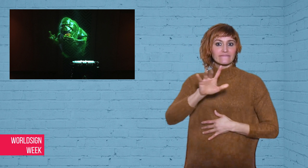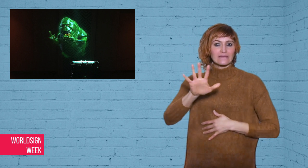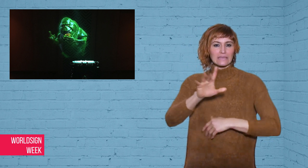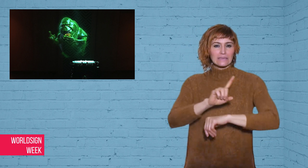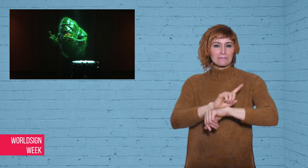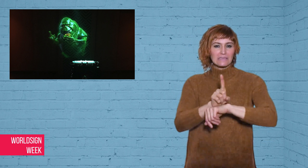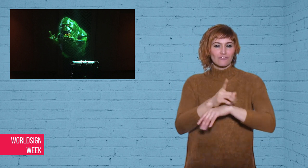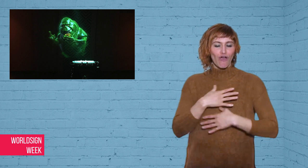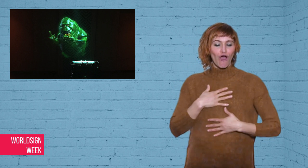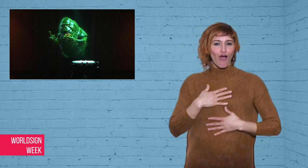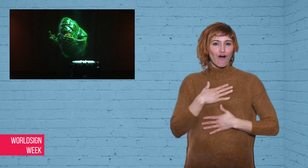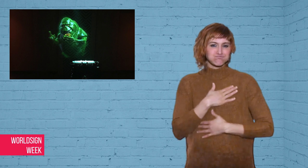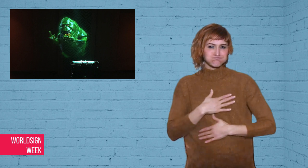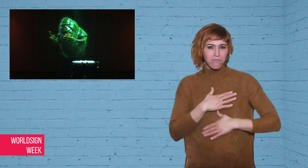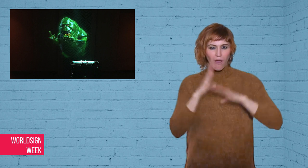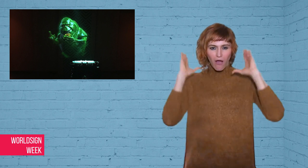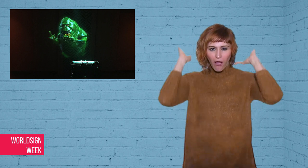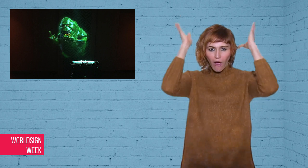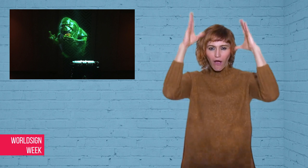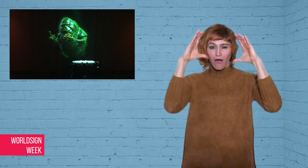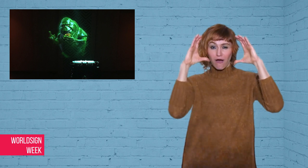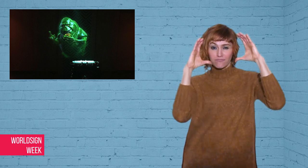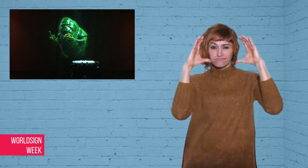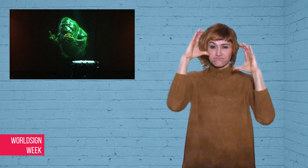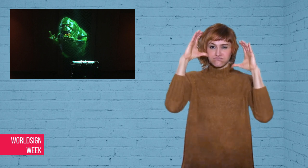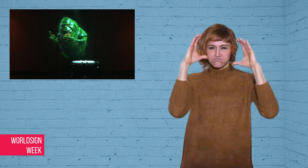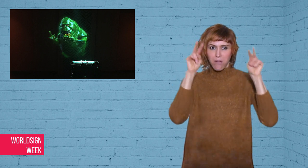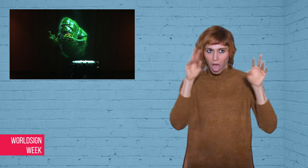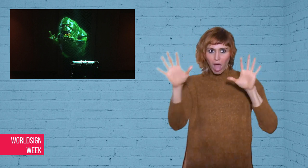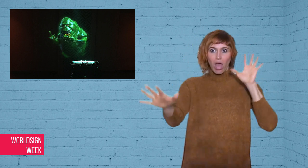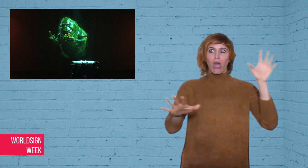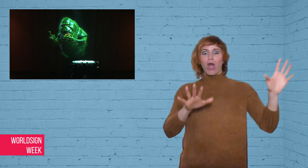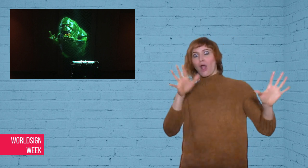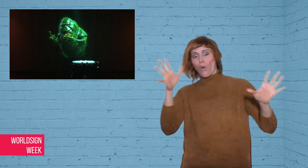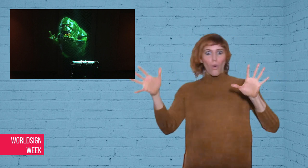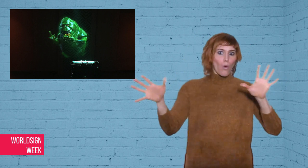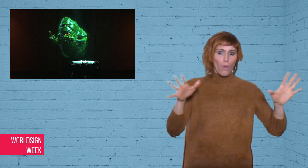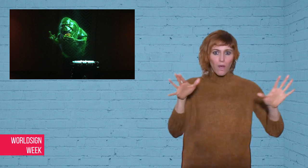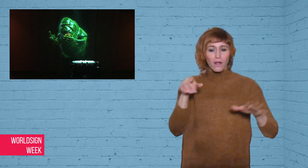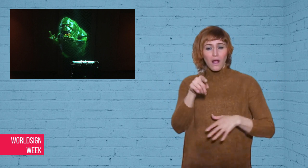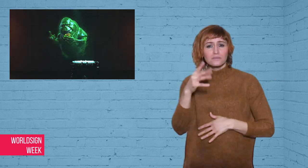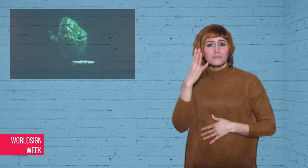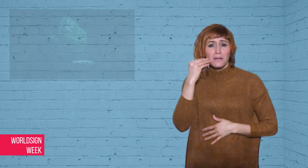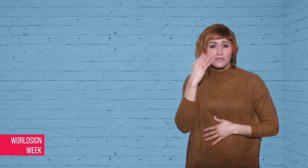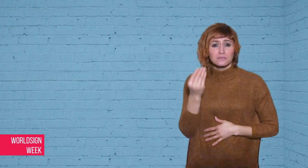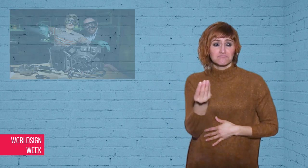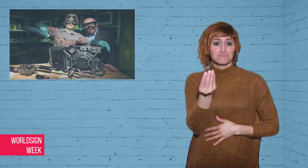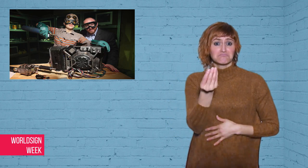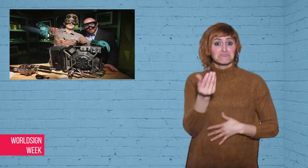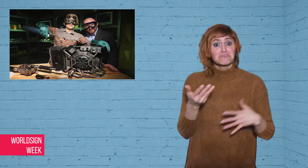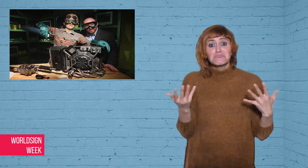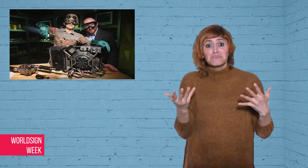15-minute VR experience for $55 dollars.